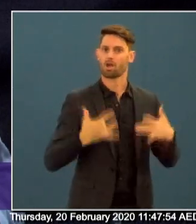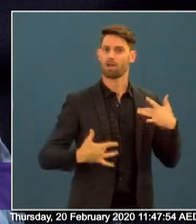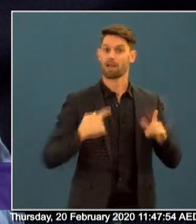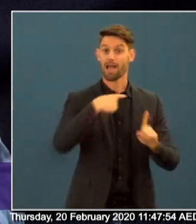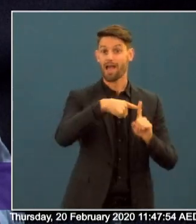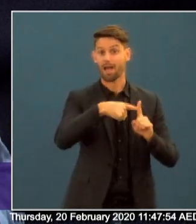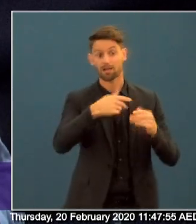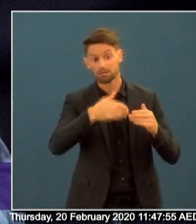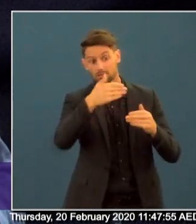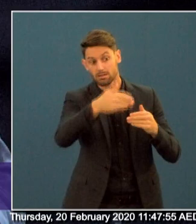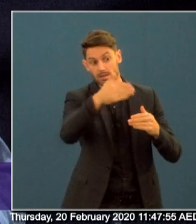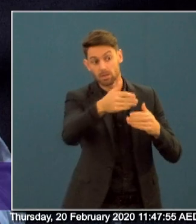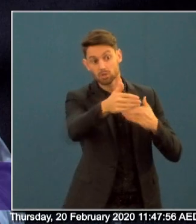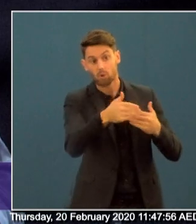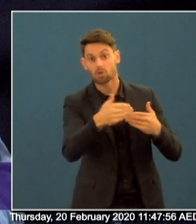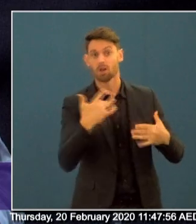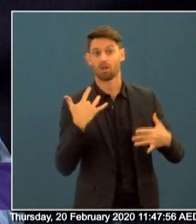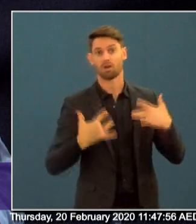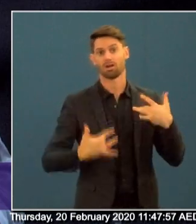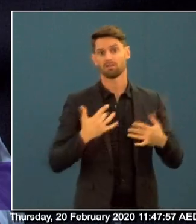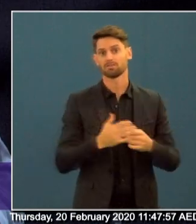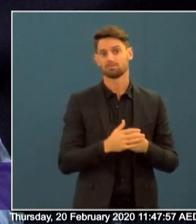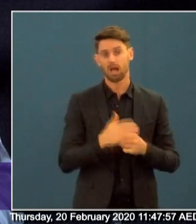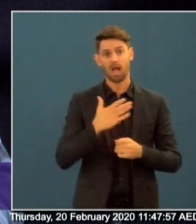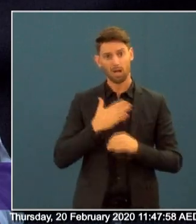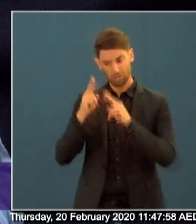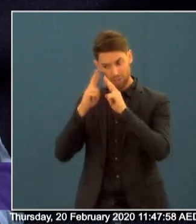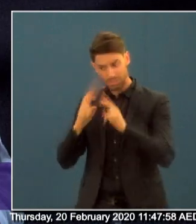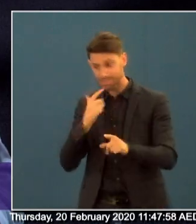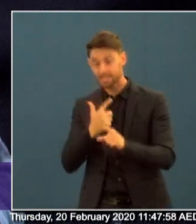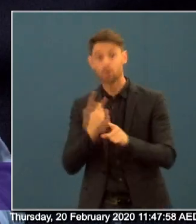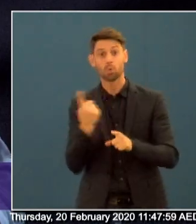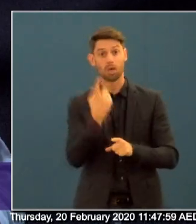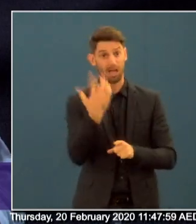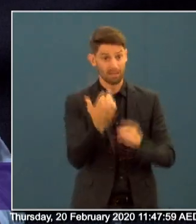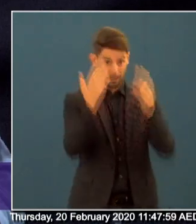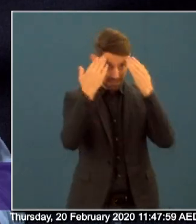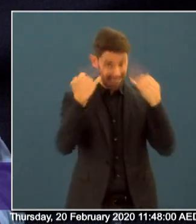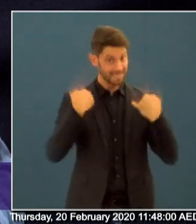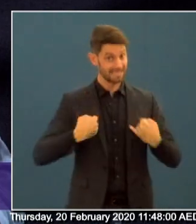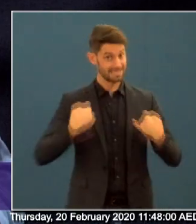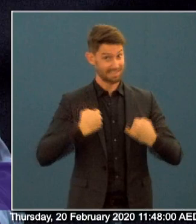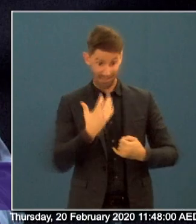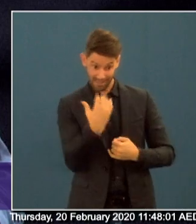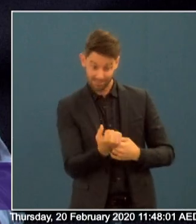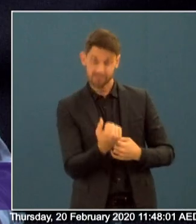And some of our data on deaths shows that having a mental illness is one of the key predictors of death in both